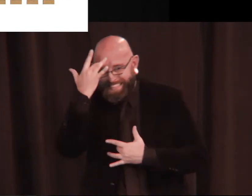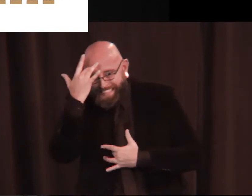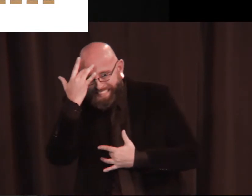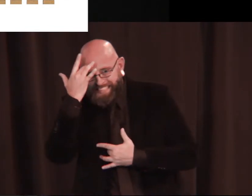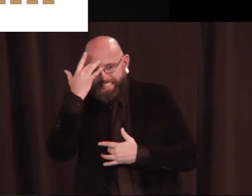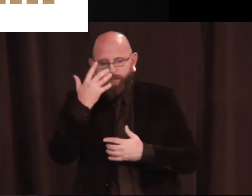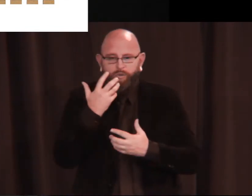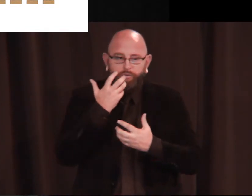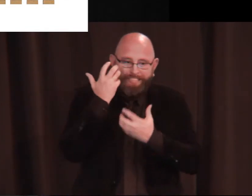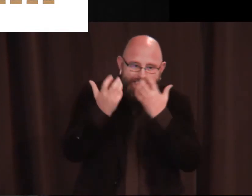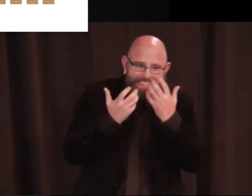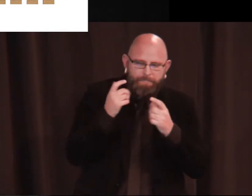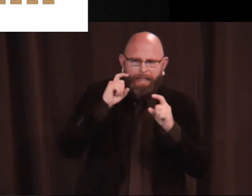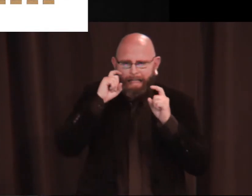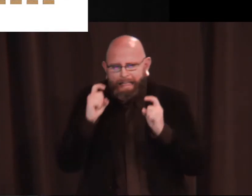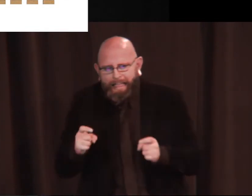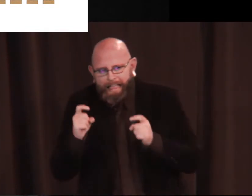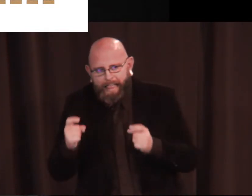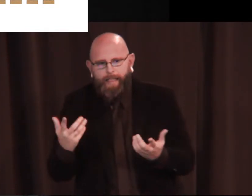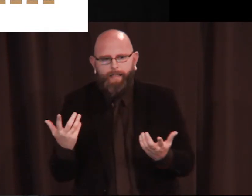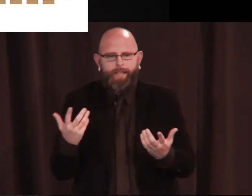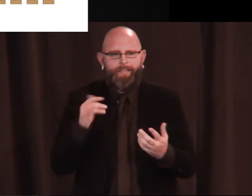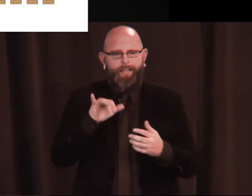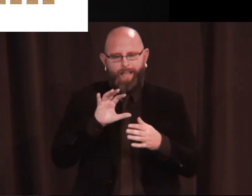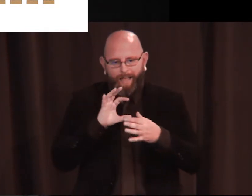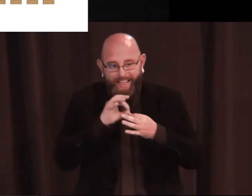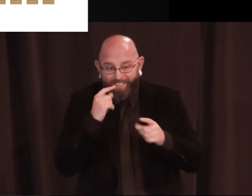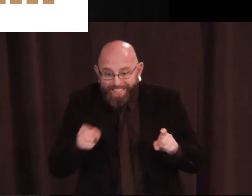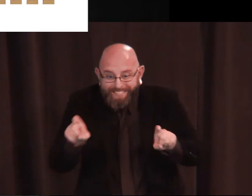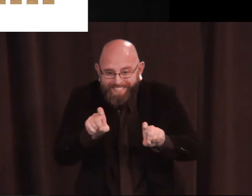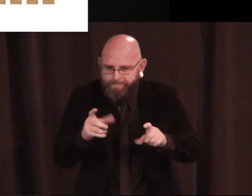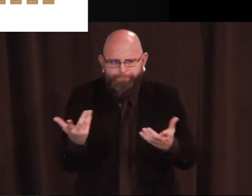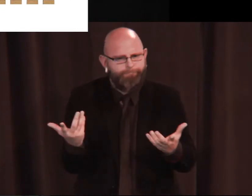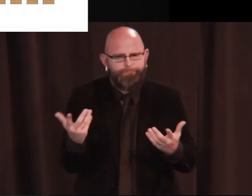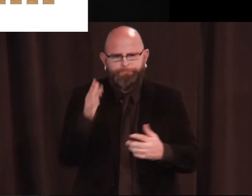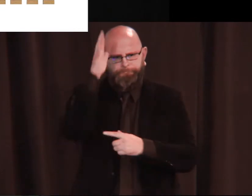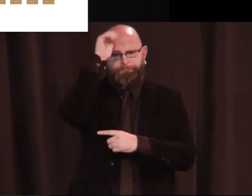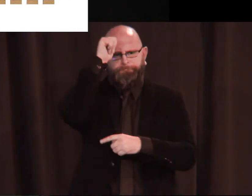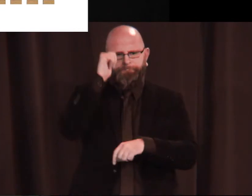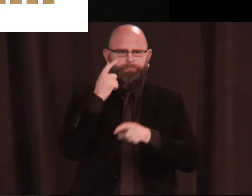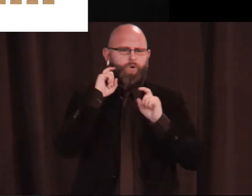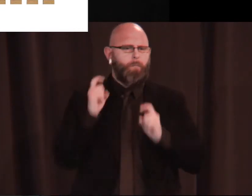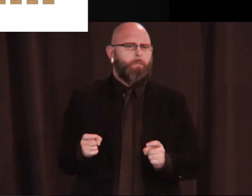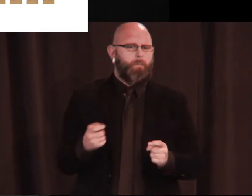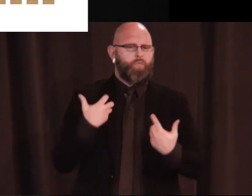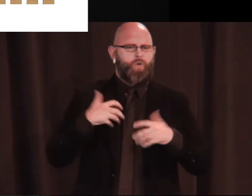they said it was hard to get the hearing aids on. They very rarely ever reported that loud events bothered the kids